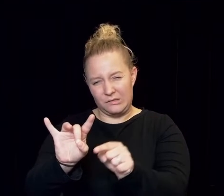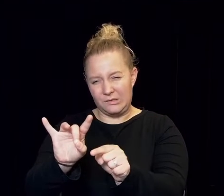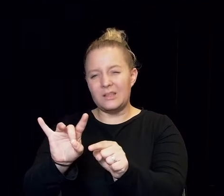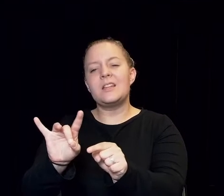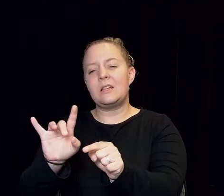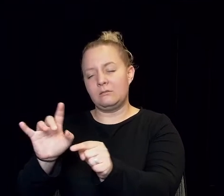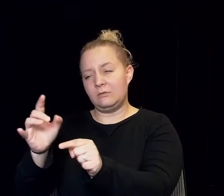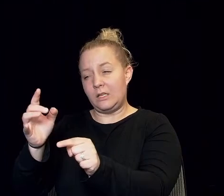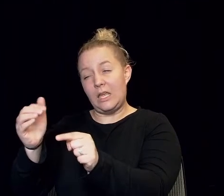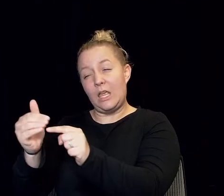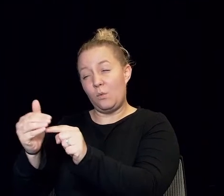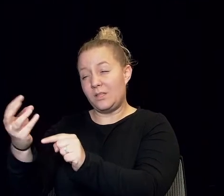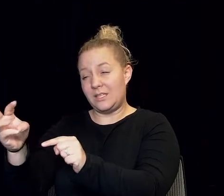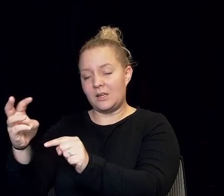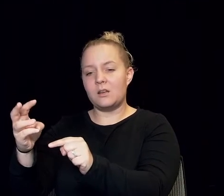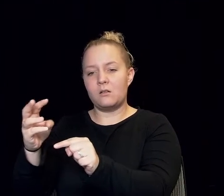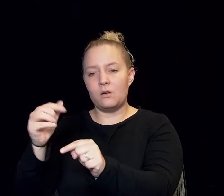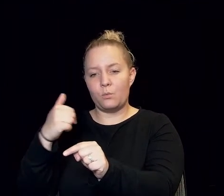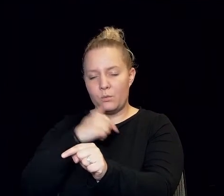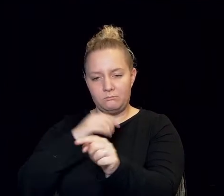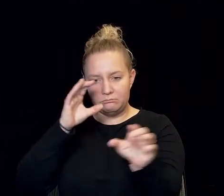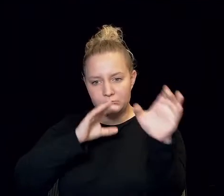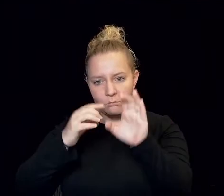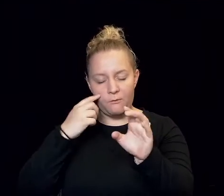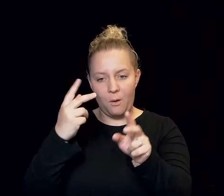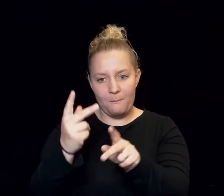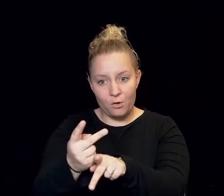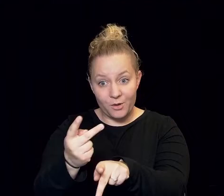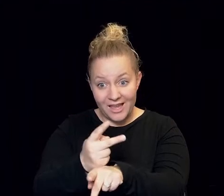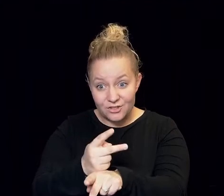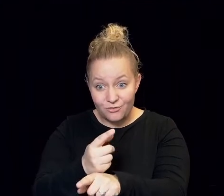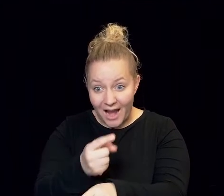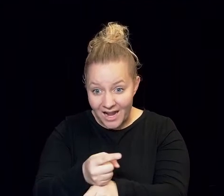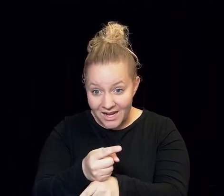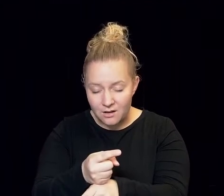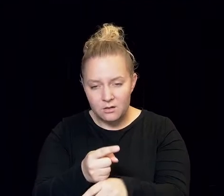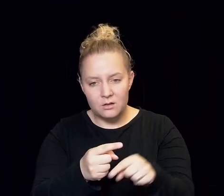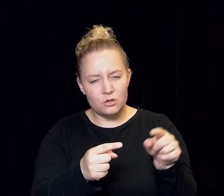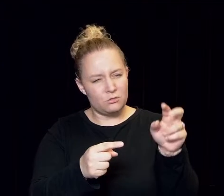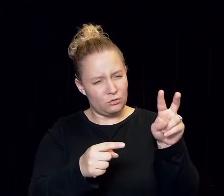and we're looking for multiplication, right? So, it looks like there it almost like it was like